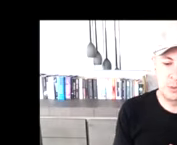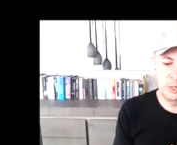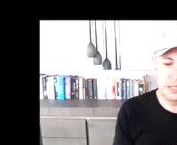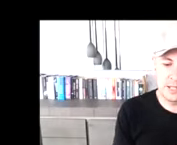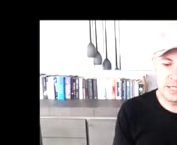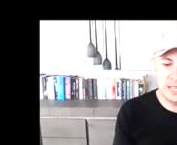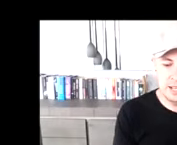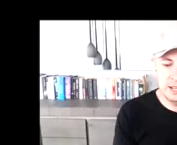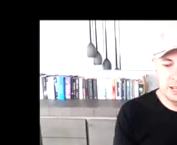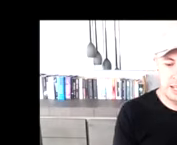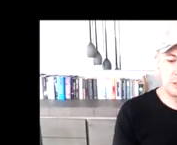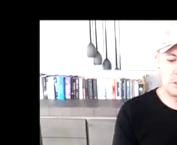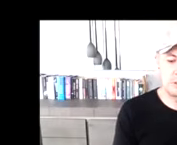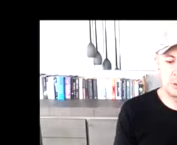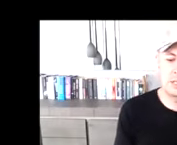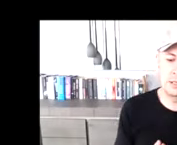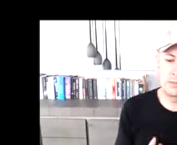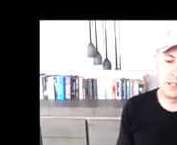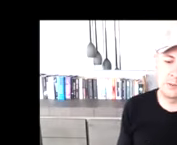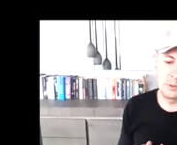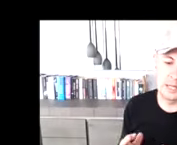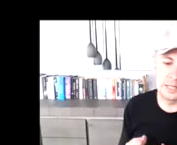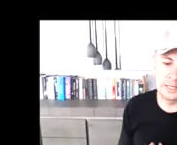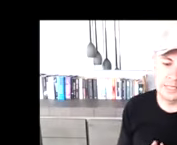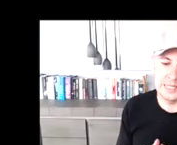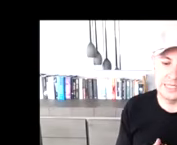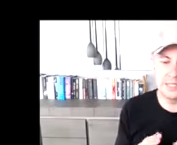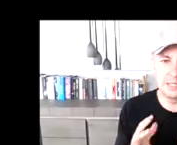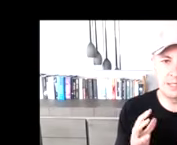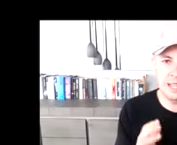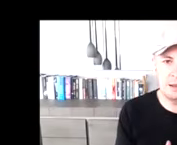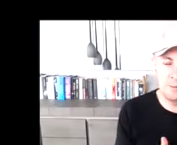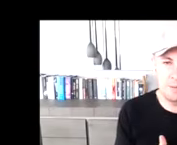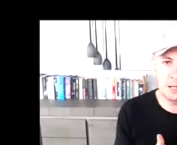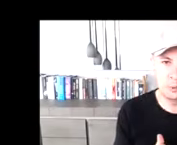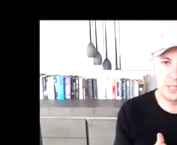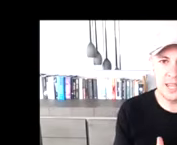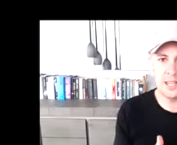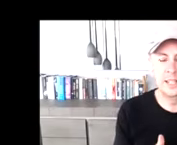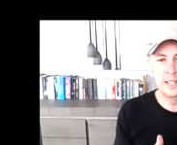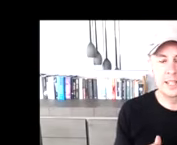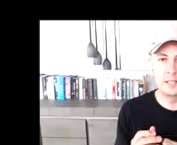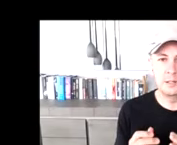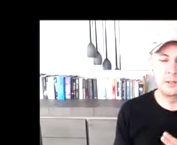You can see our handles on Twitter, Facebook and LinkedIn, is at RemarkableTech and if you're